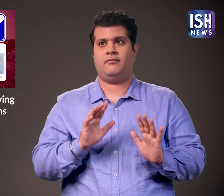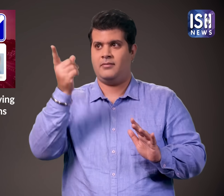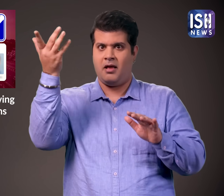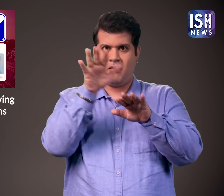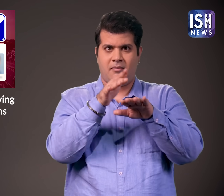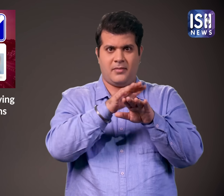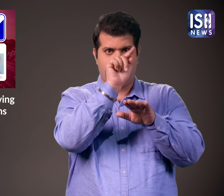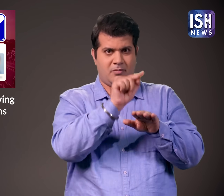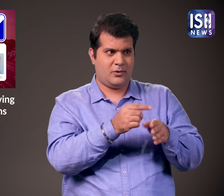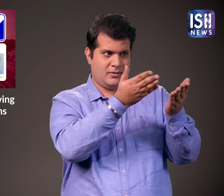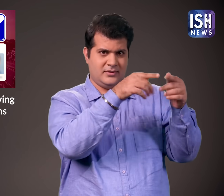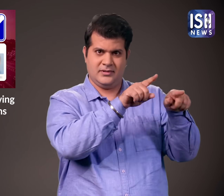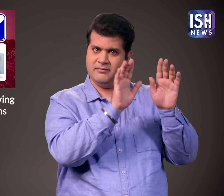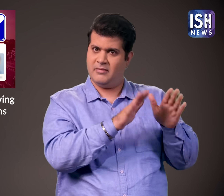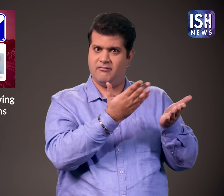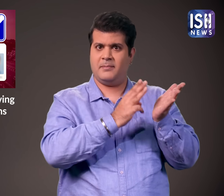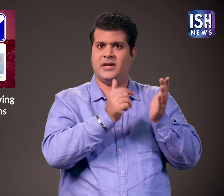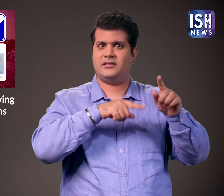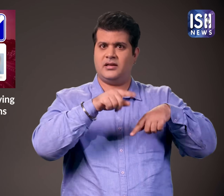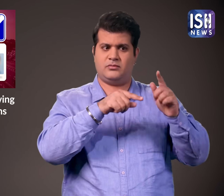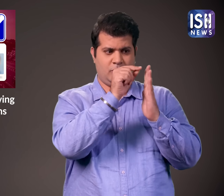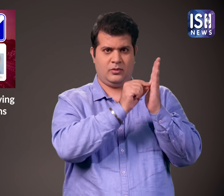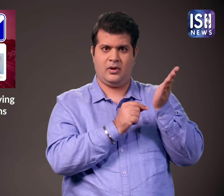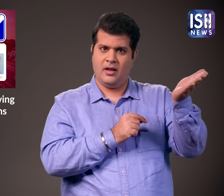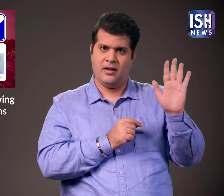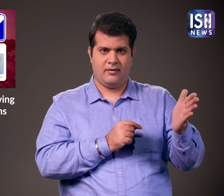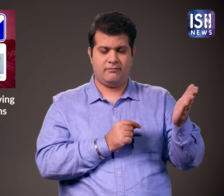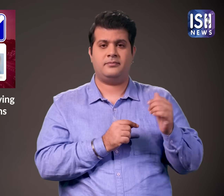These are already listed in the memorandum by the Ministry.